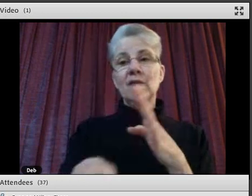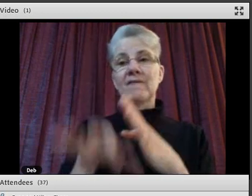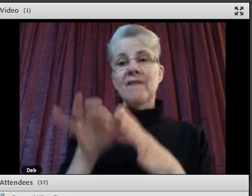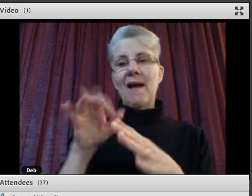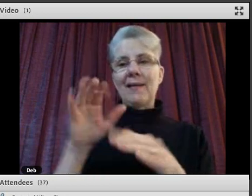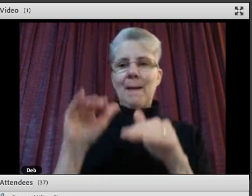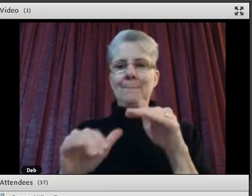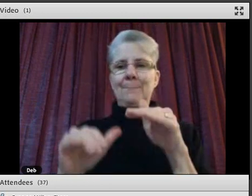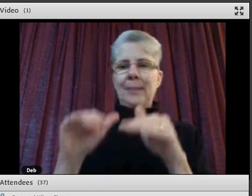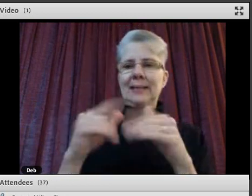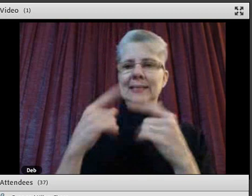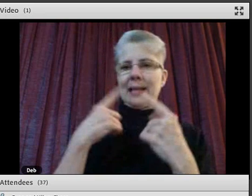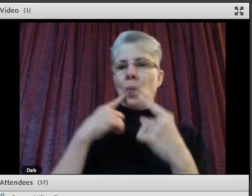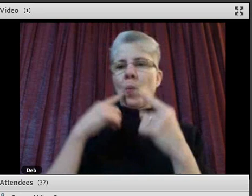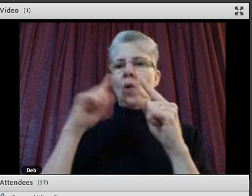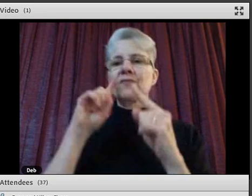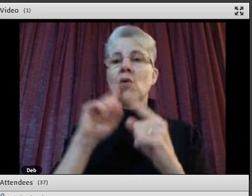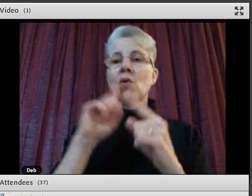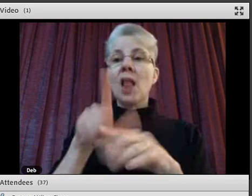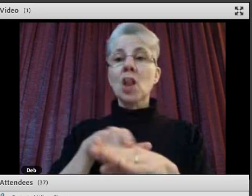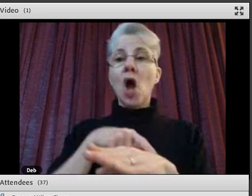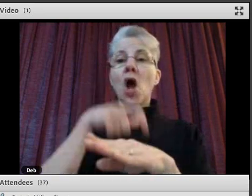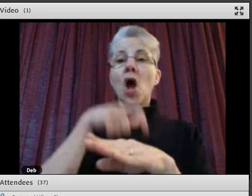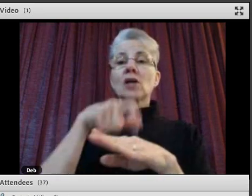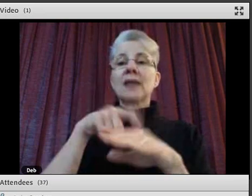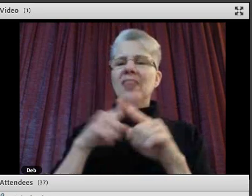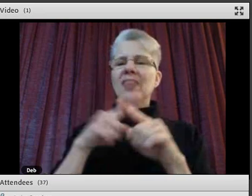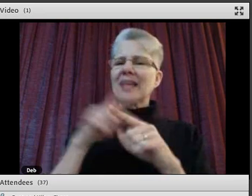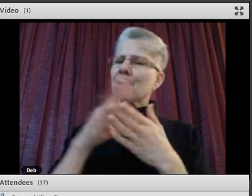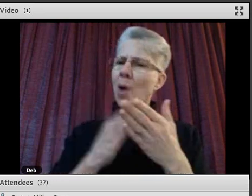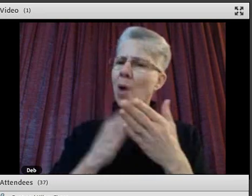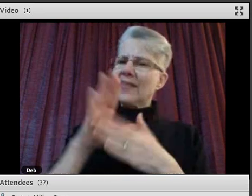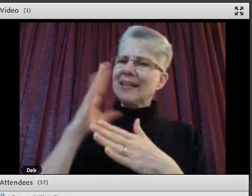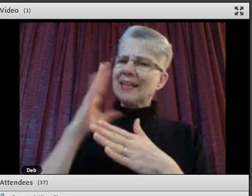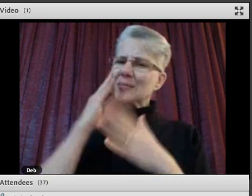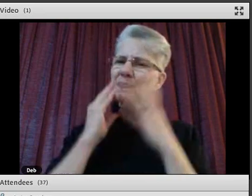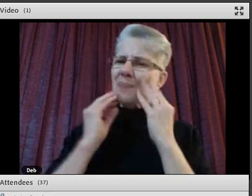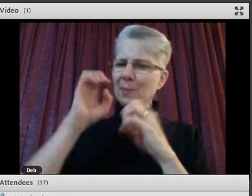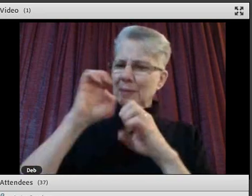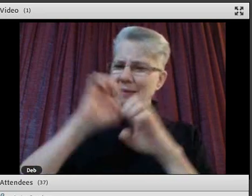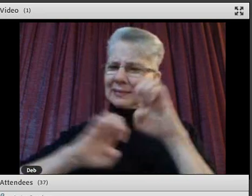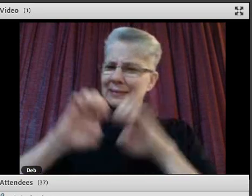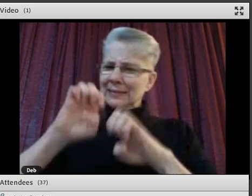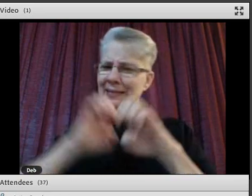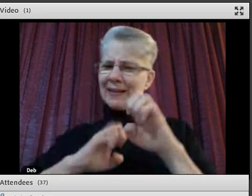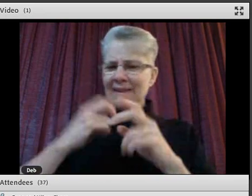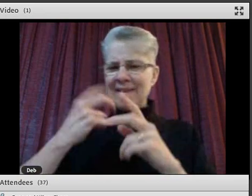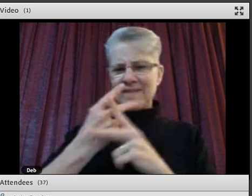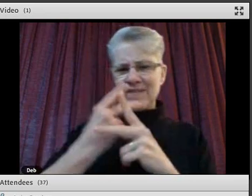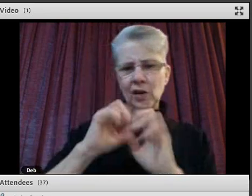that will work for a really long time, but that's part of the experimental process, is trying to figure out how we can get a symbiosis